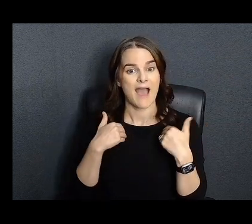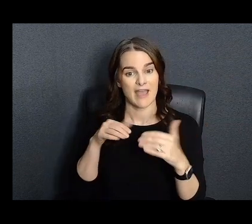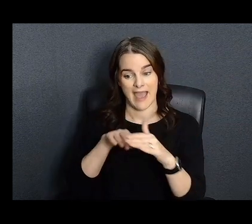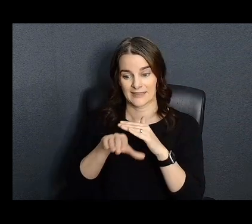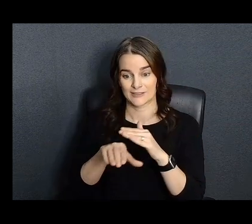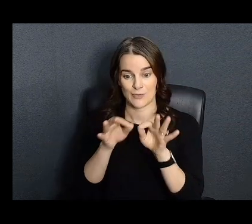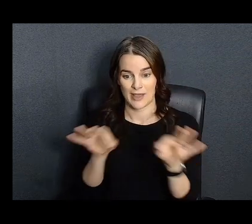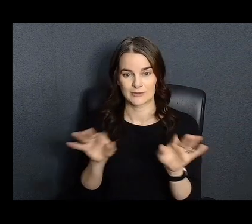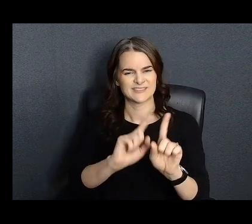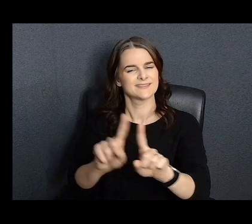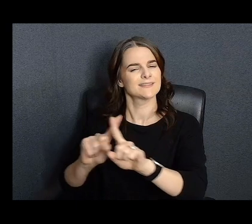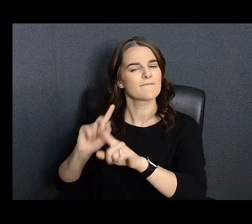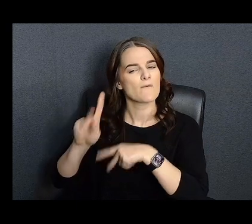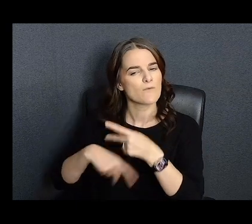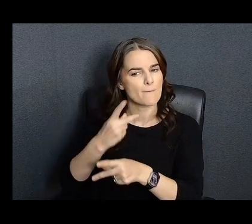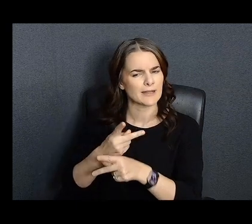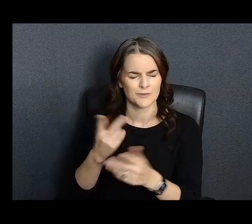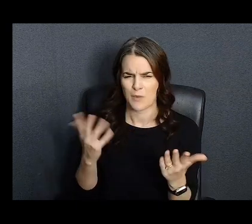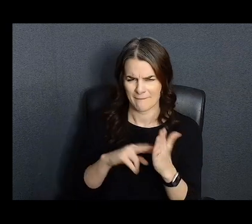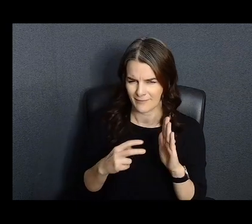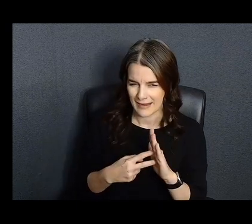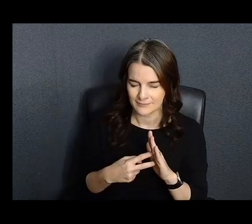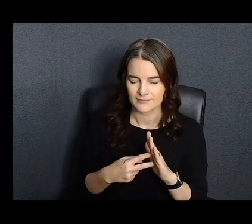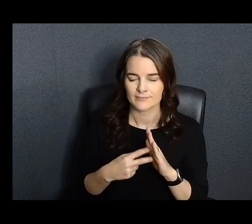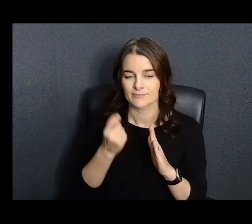What I mean by that is, in the previous apps that we just saw,